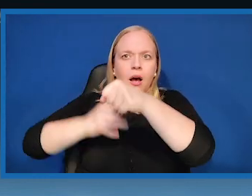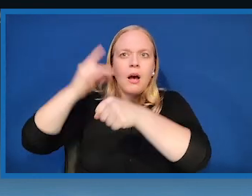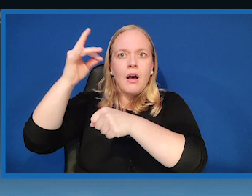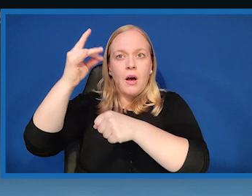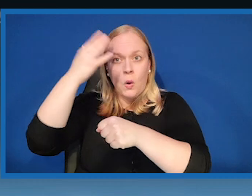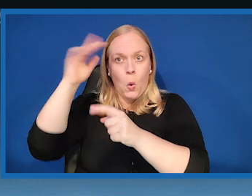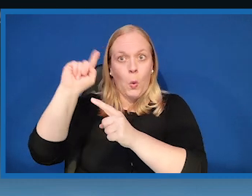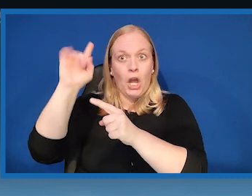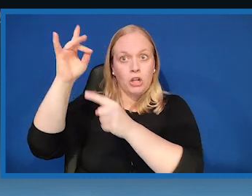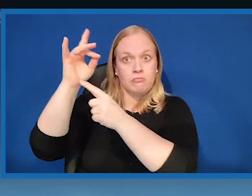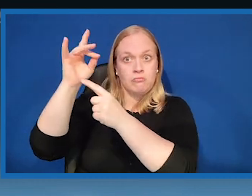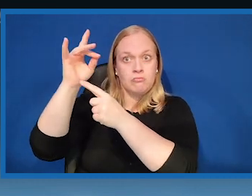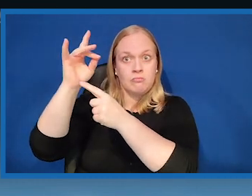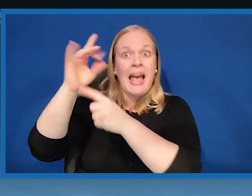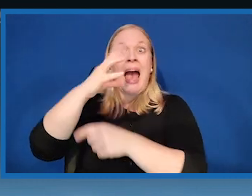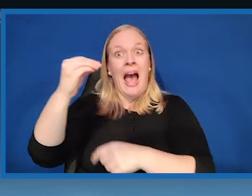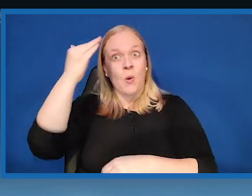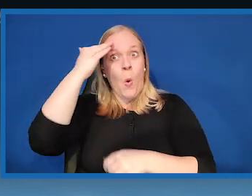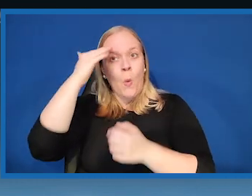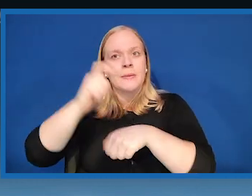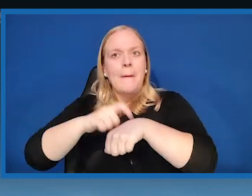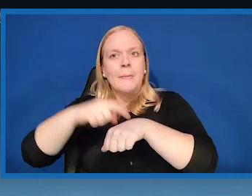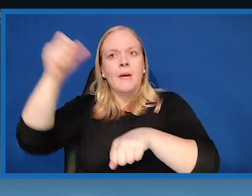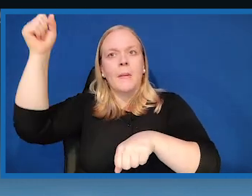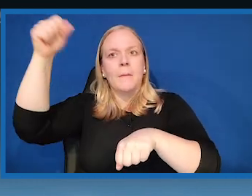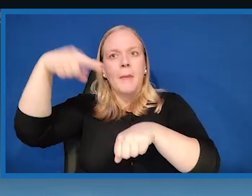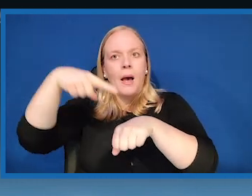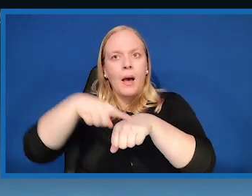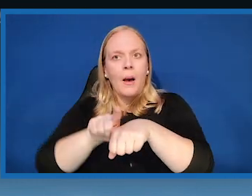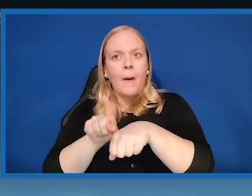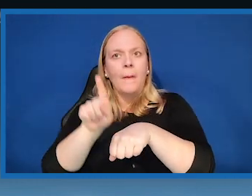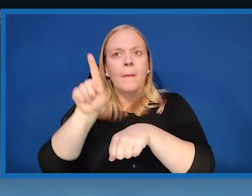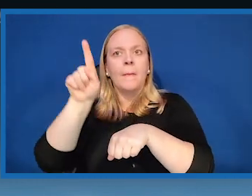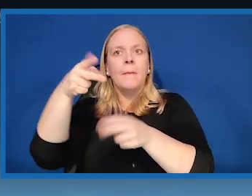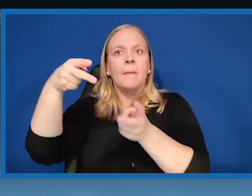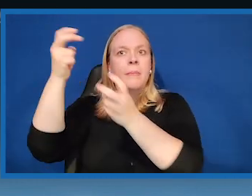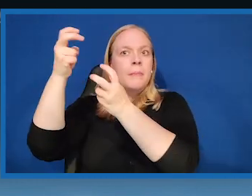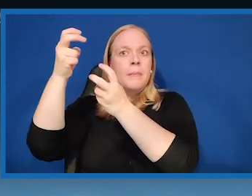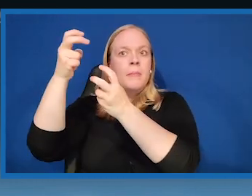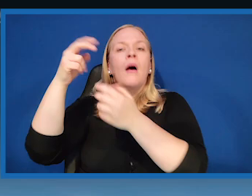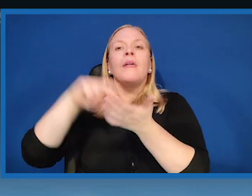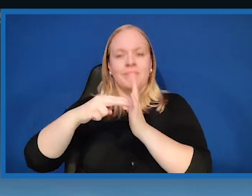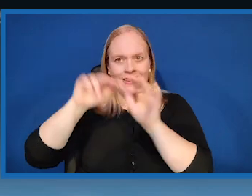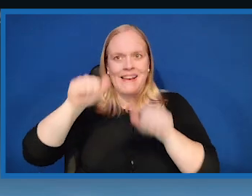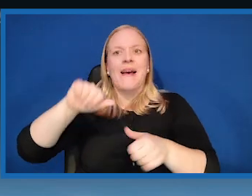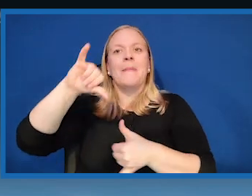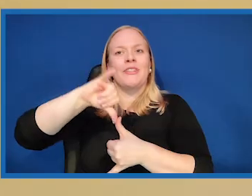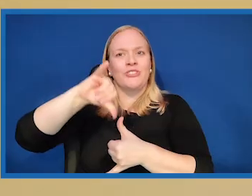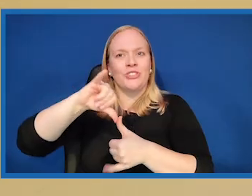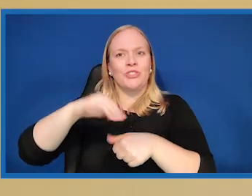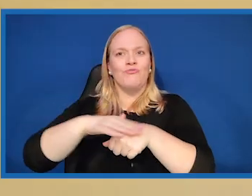FOR THESE, UH, PULSE TO TRAVEL BACK AND FORTH. AND SO WE CAN ACTUALLY EXTRACT THE SURFACE HEIGHT BY DOING SO.